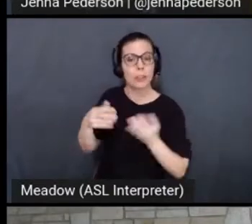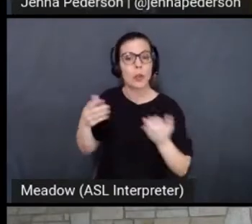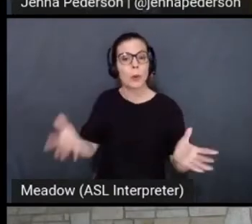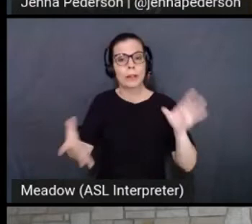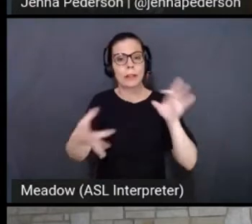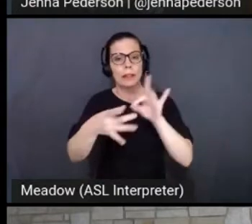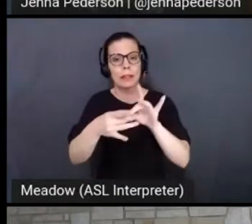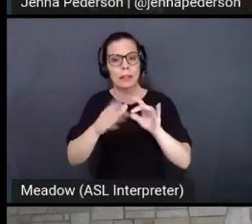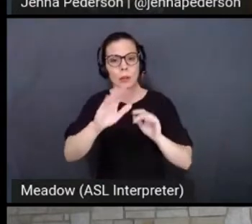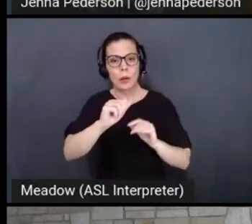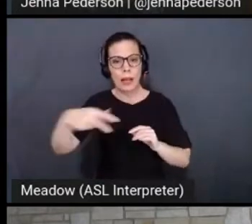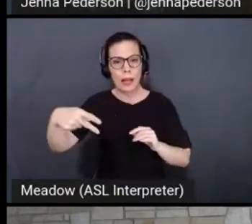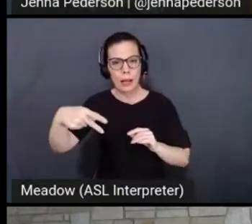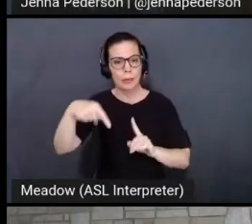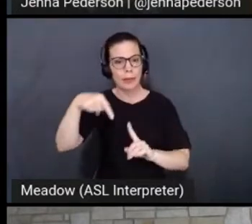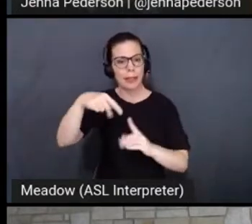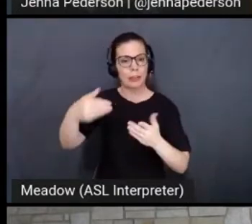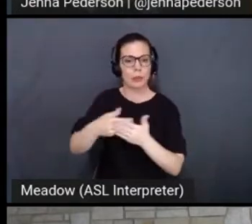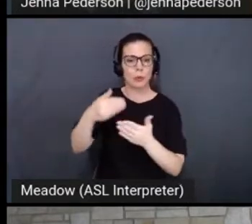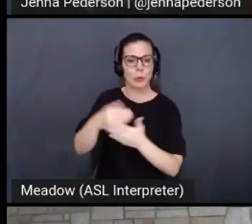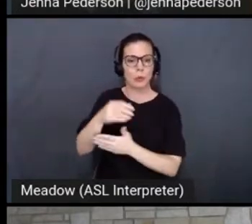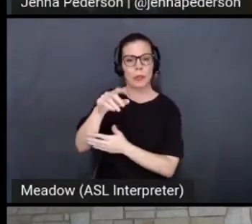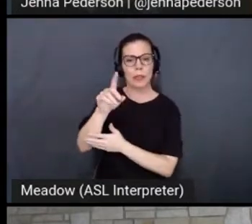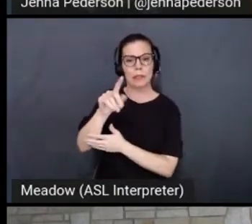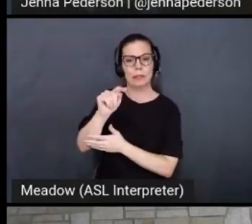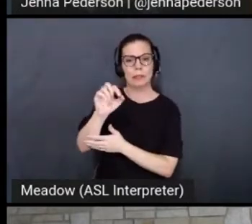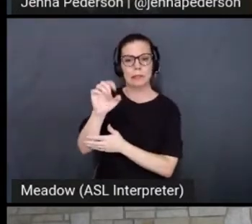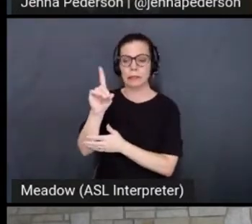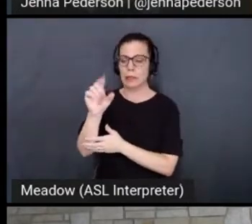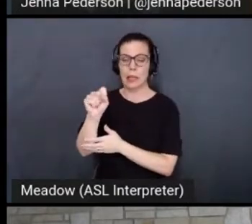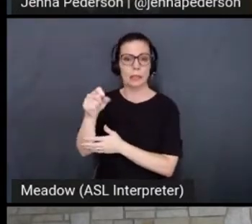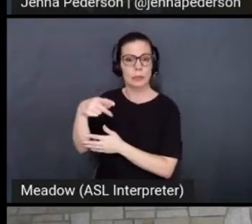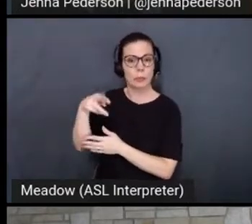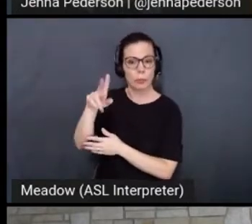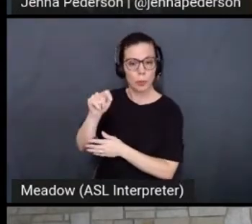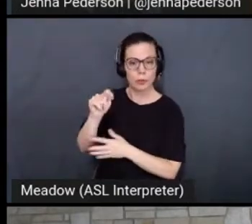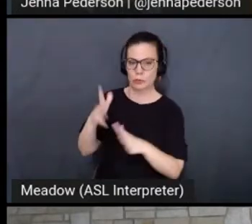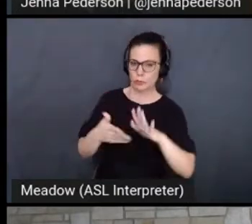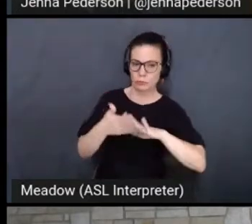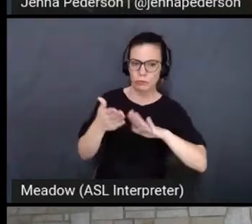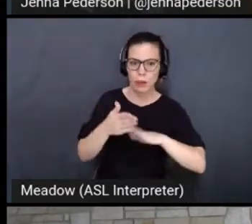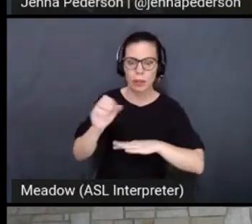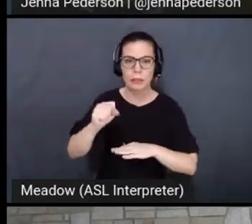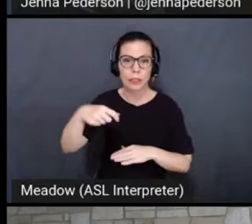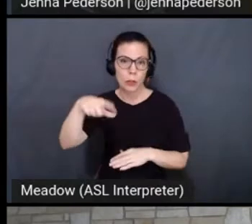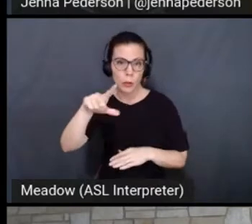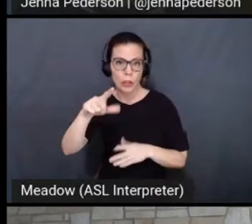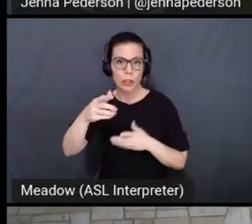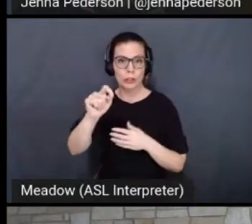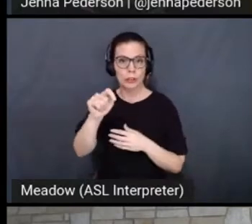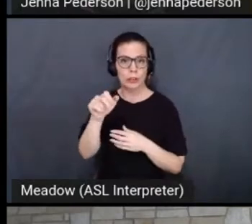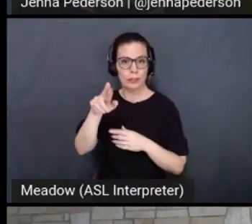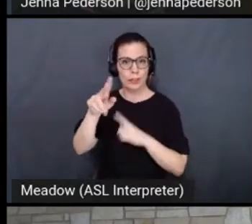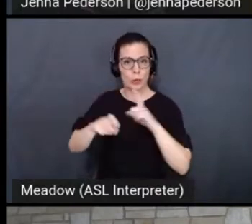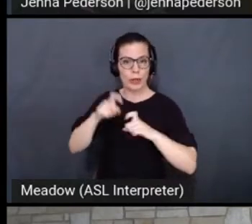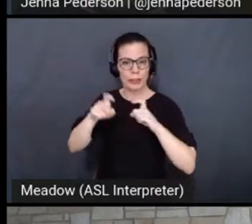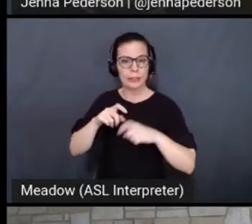through this new TDS port here. And you can just start running your SQL Server queries, and Aurora will understand that.